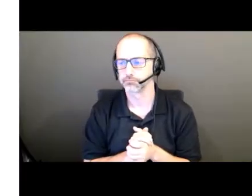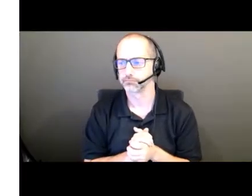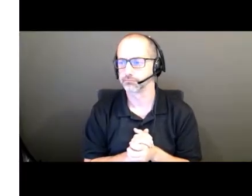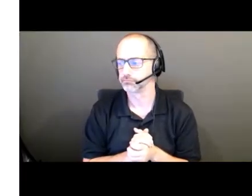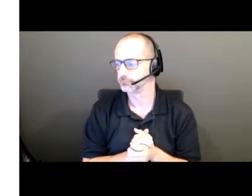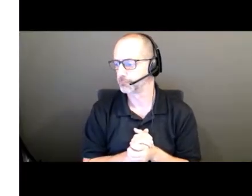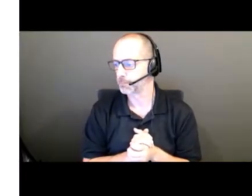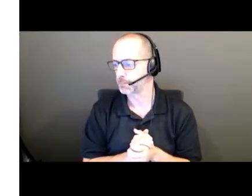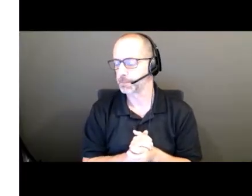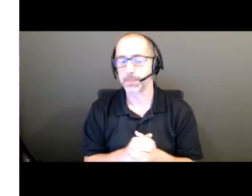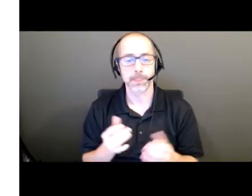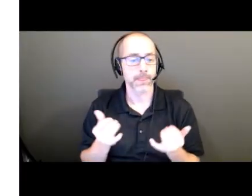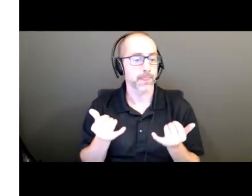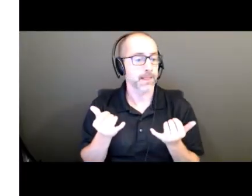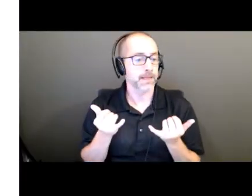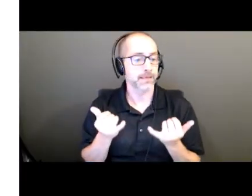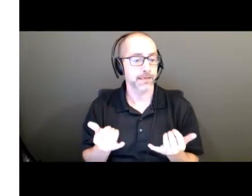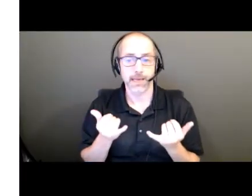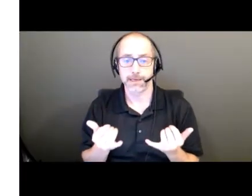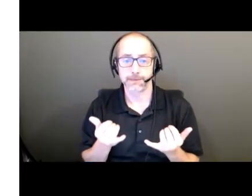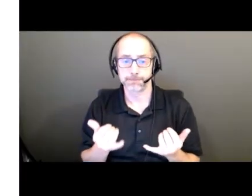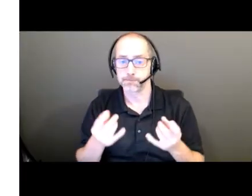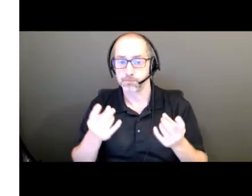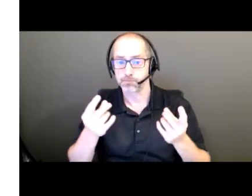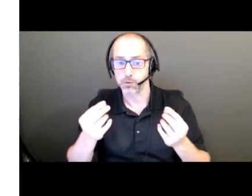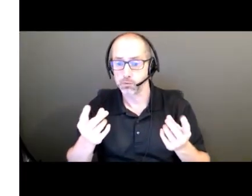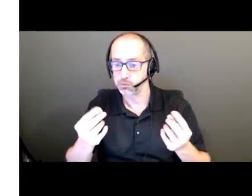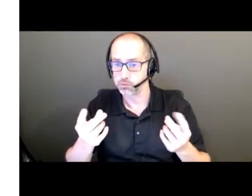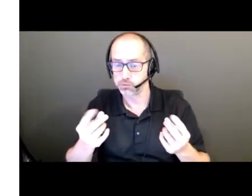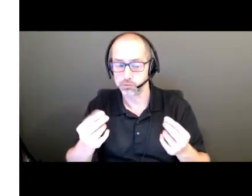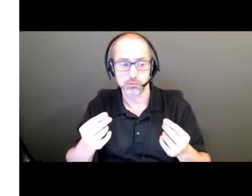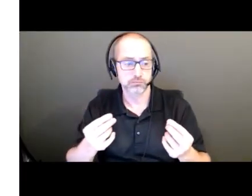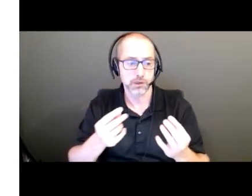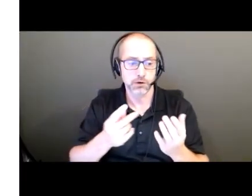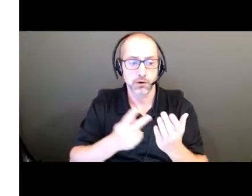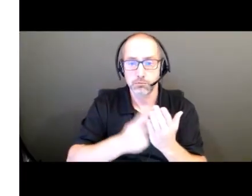So today, we'll be covering information on program and funding opportunities.